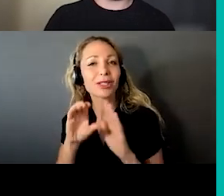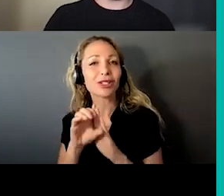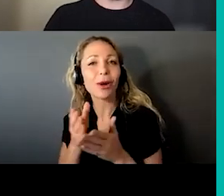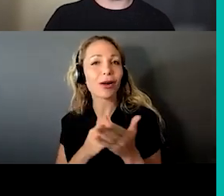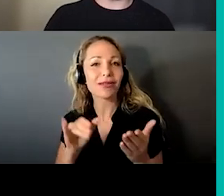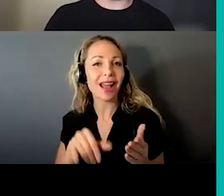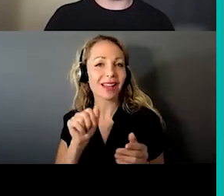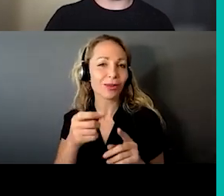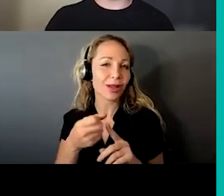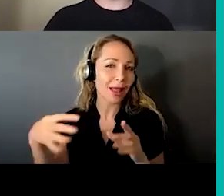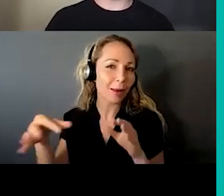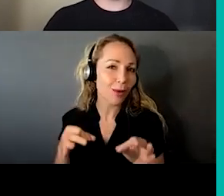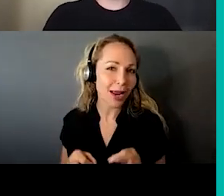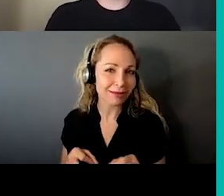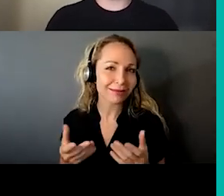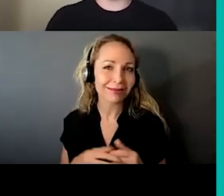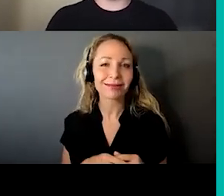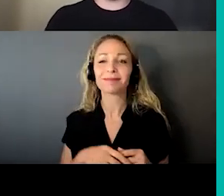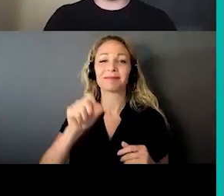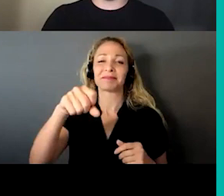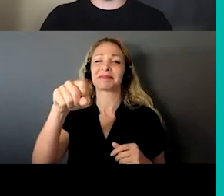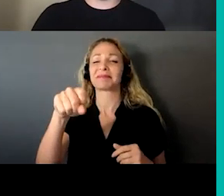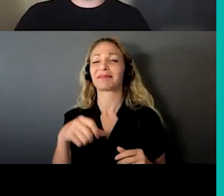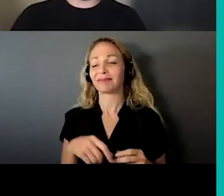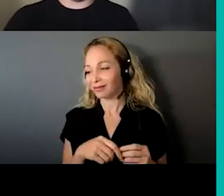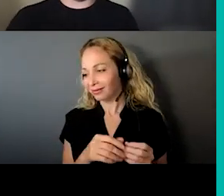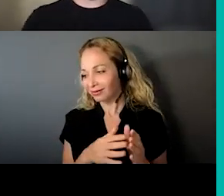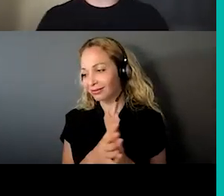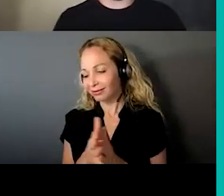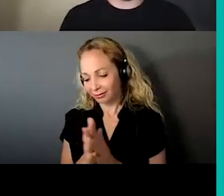IF YOU WANTED TO TAKE YOUR BINARY AND CRUNCH IT INTO